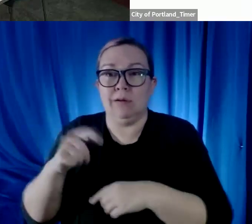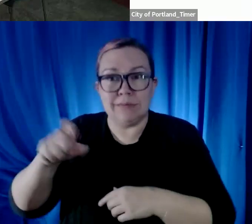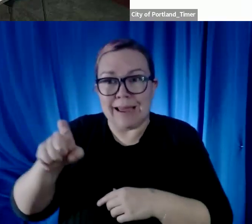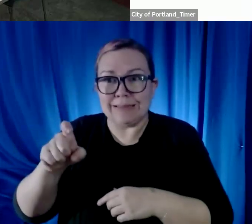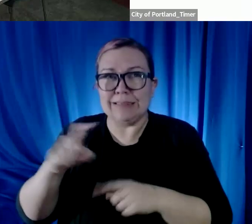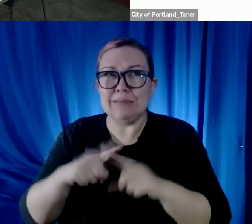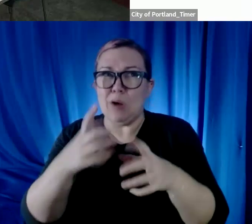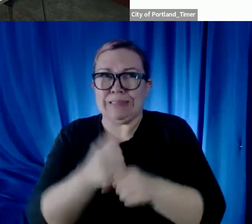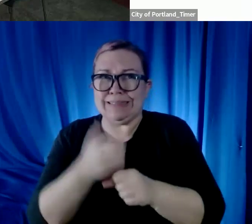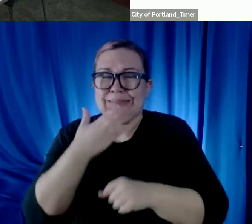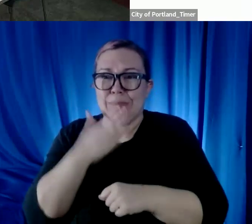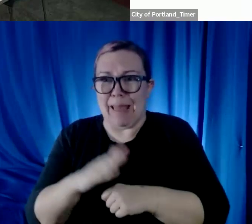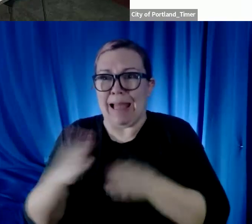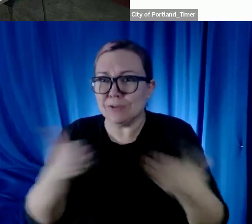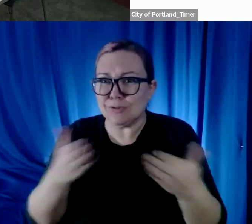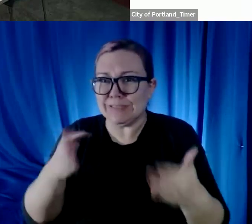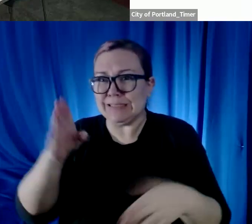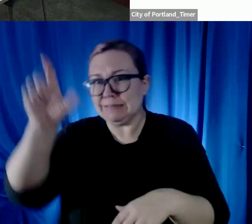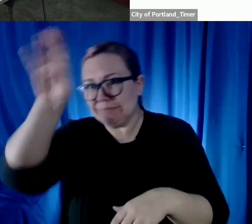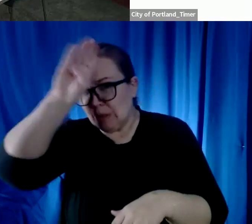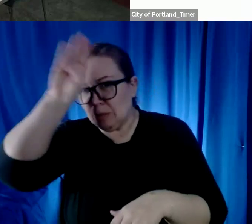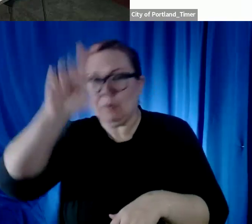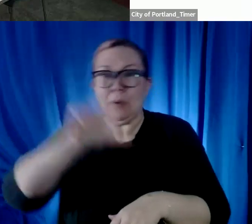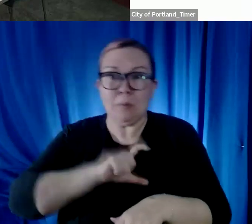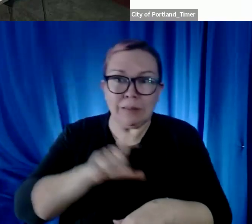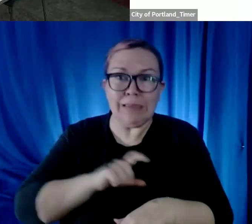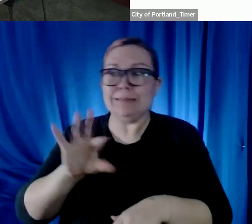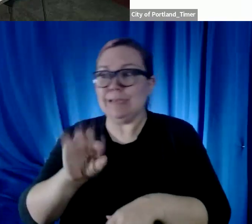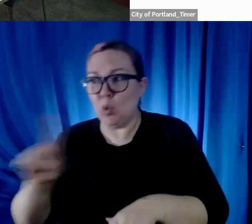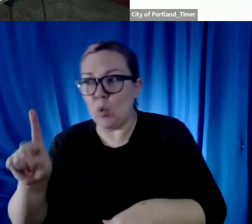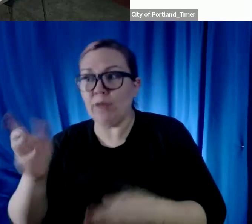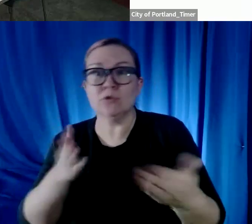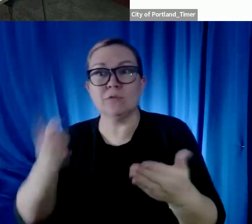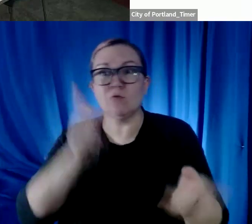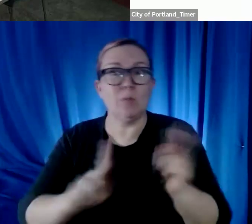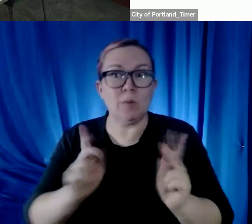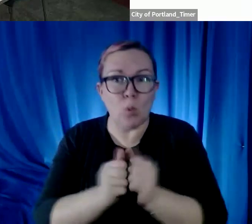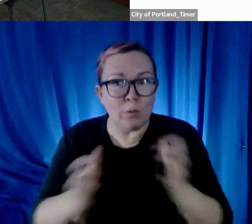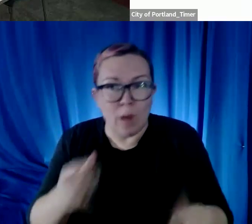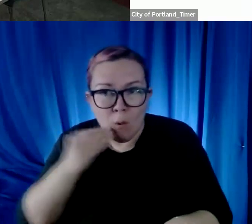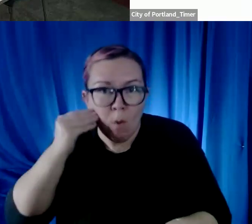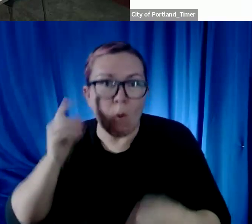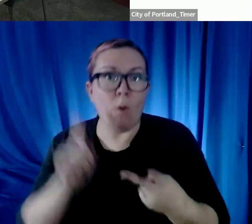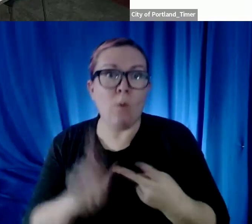Police, fire, 911, service to the unhoused, and mental health response, such as PSR.